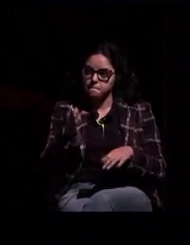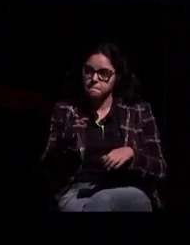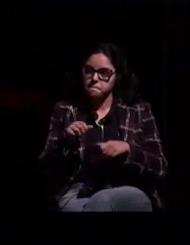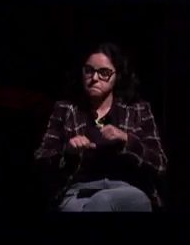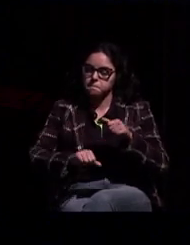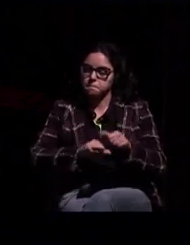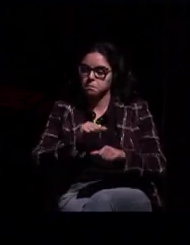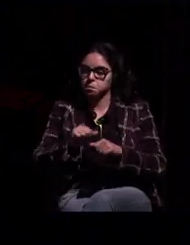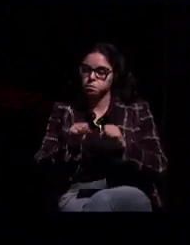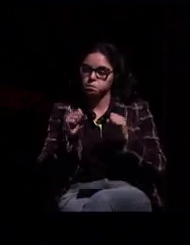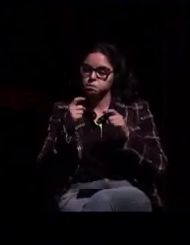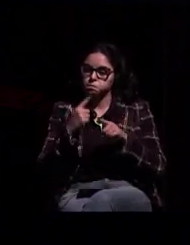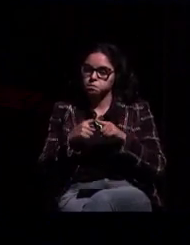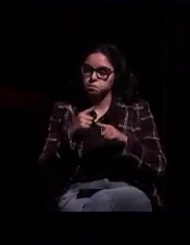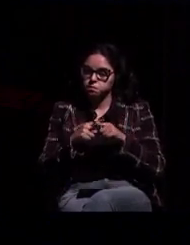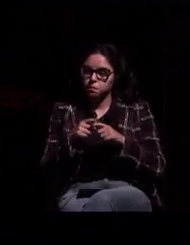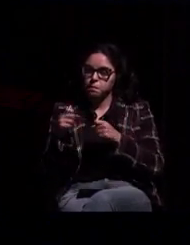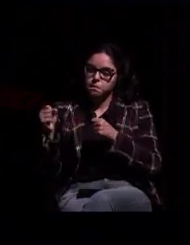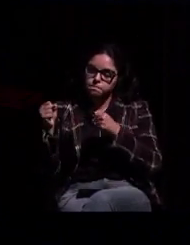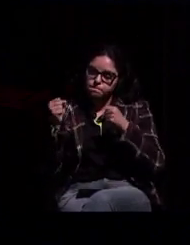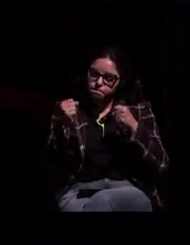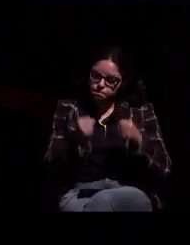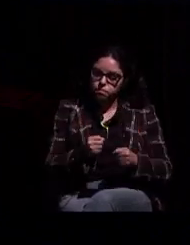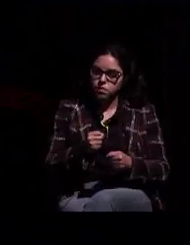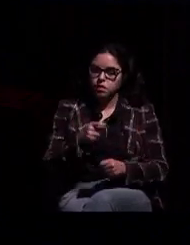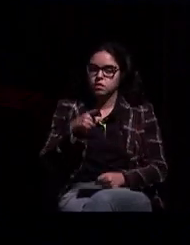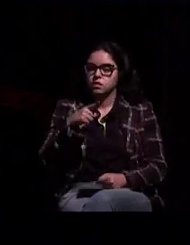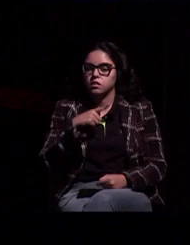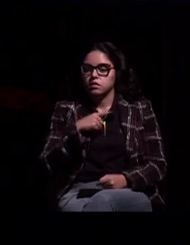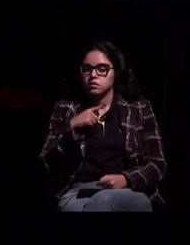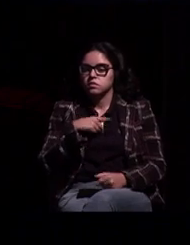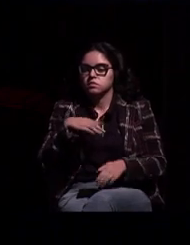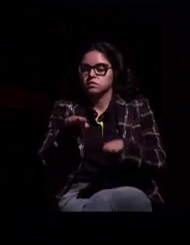an unequal distribution of power.